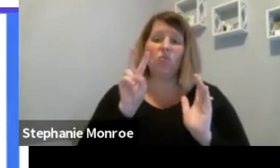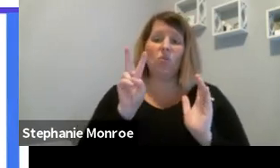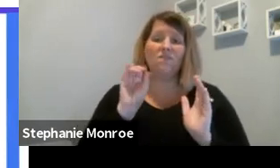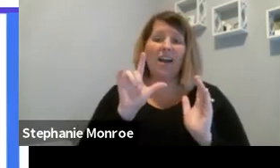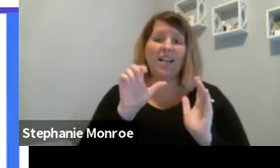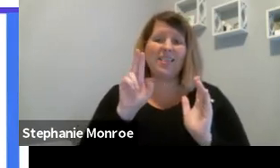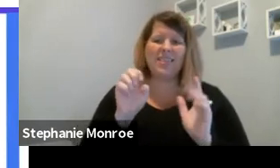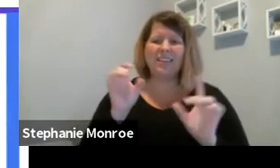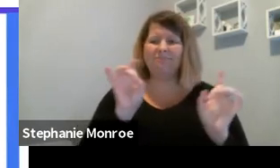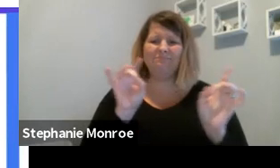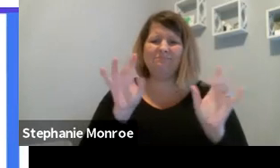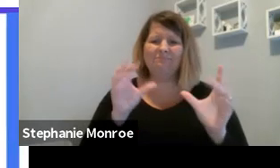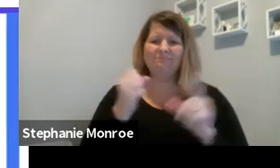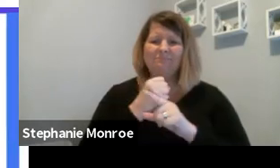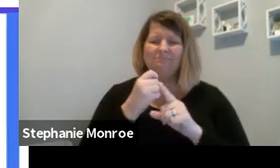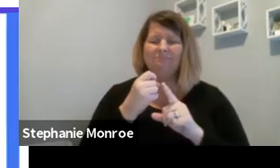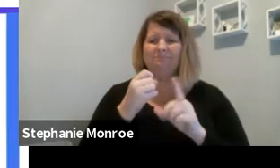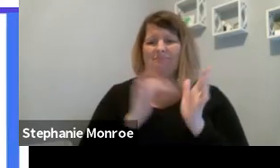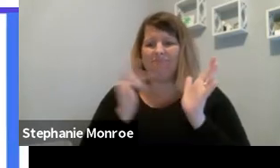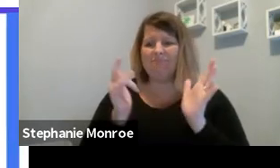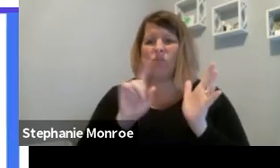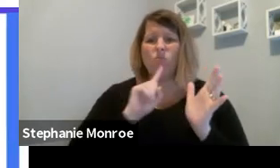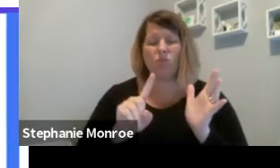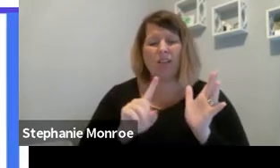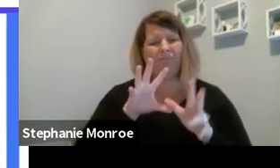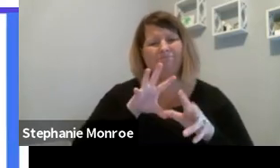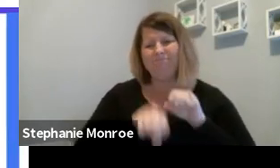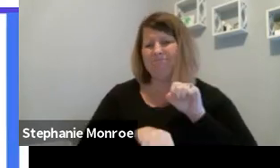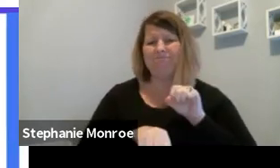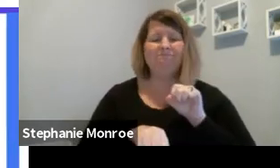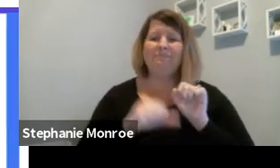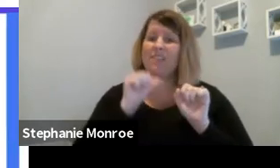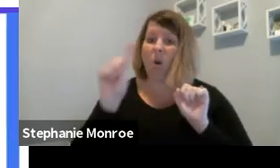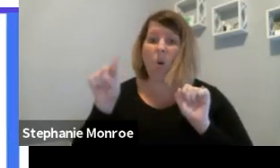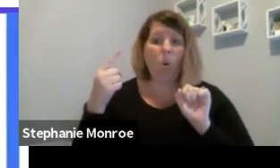does really devastate not only the victim,